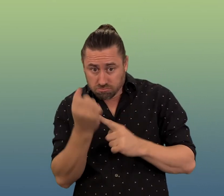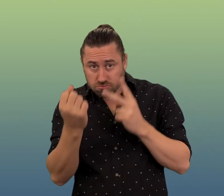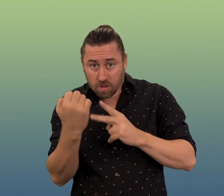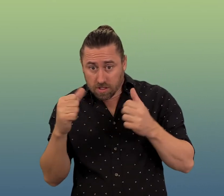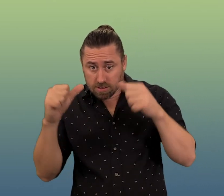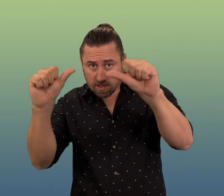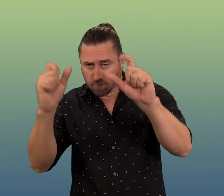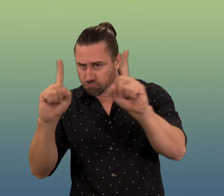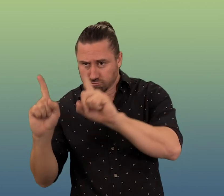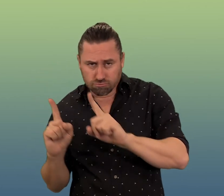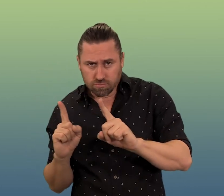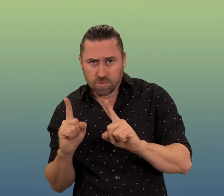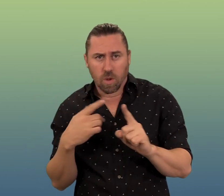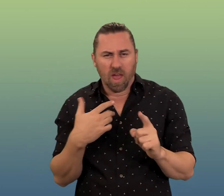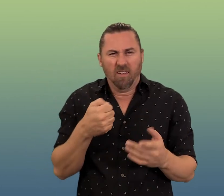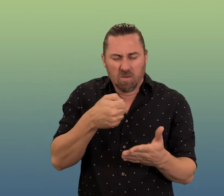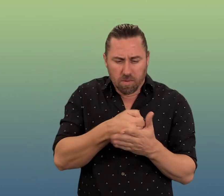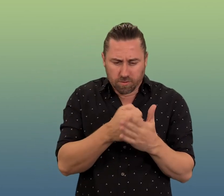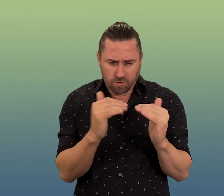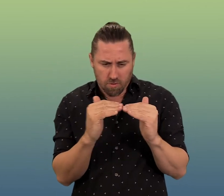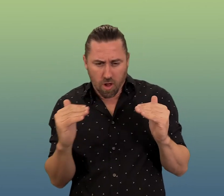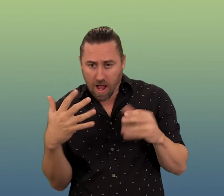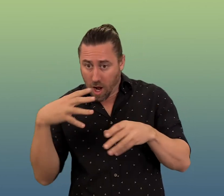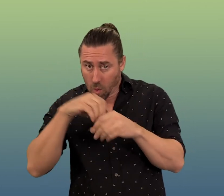and baseline current accessibility and inclusion rate.